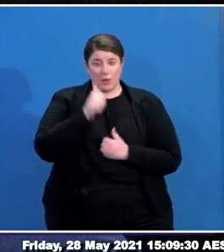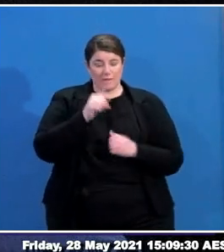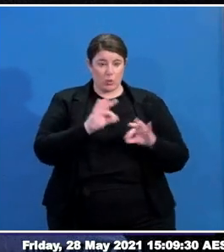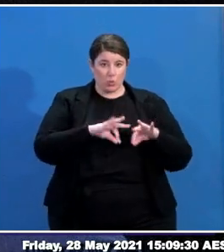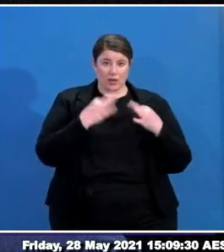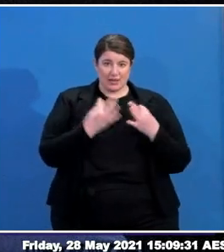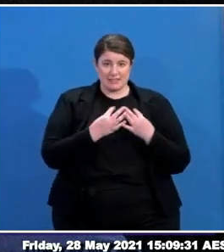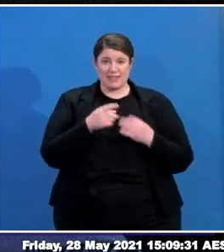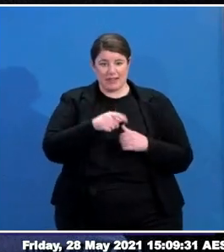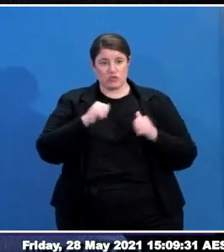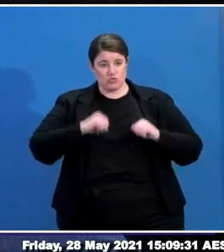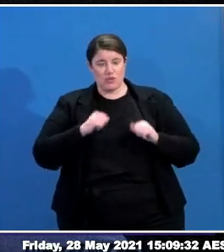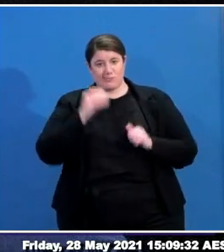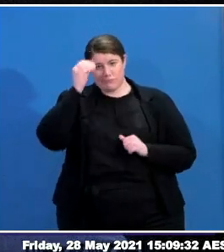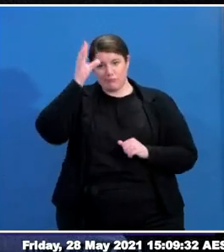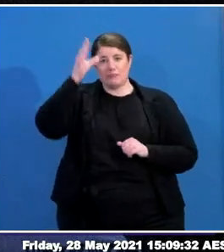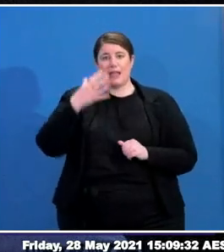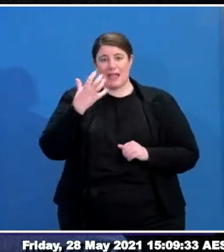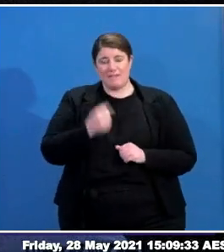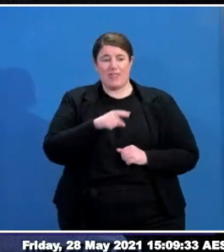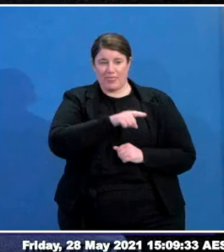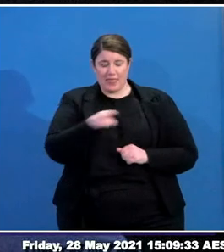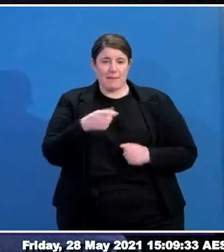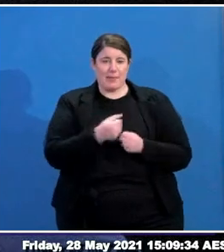auditors, they are ultimately making the recommendations to us based on